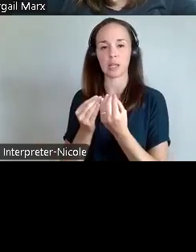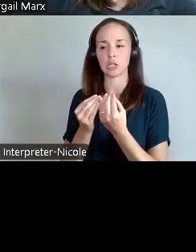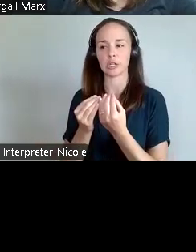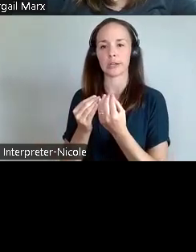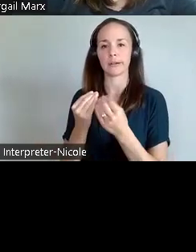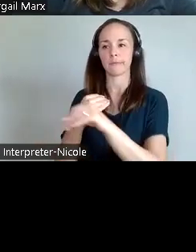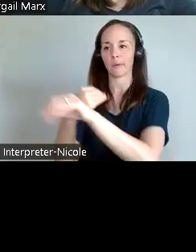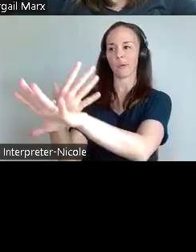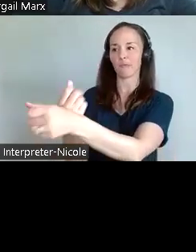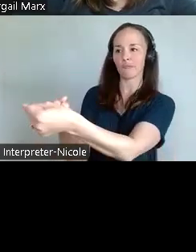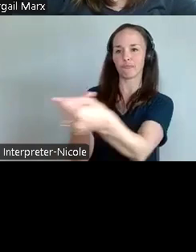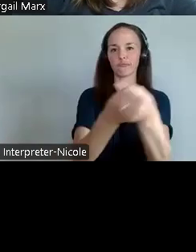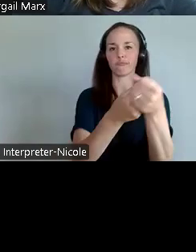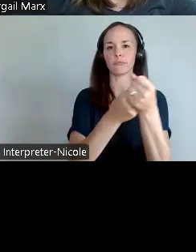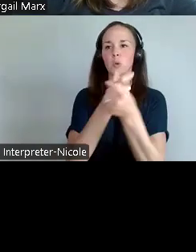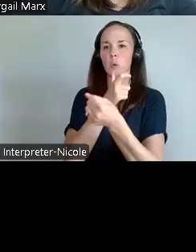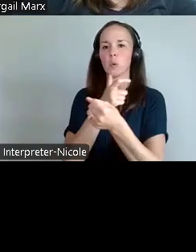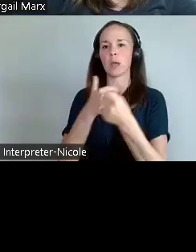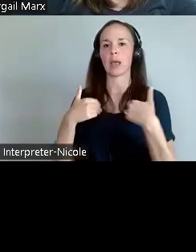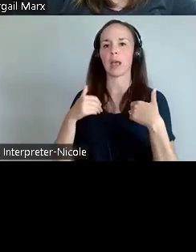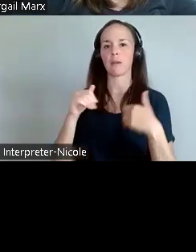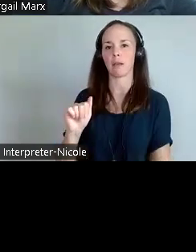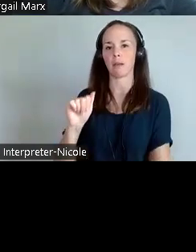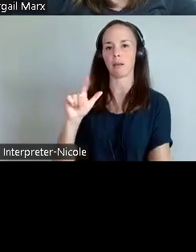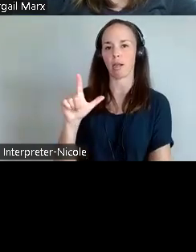people with a diagnosis of ALS. So I'm excited to be here